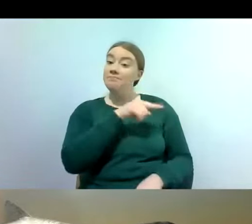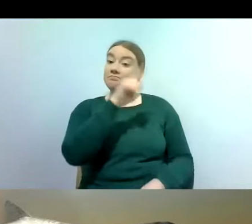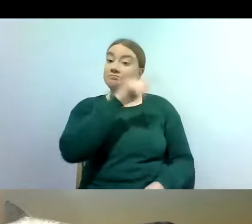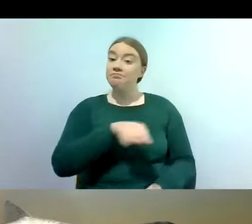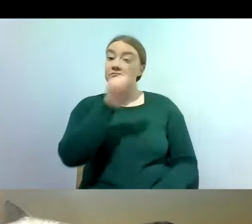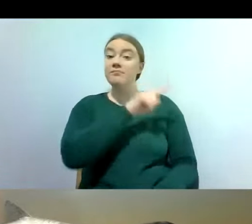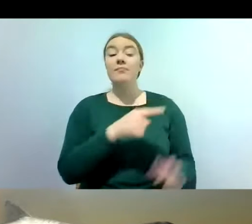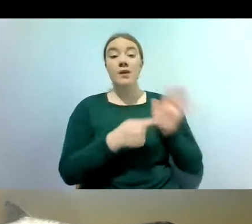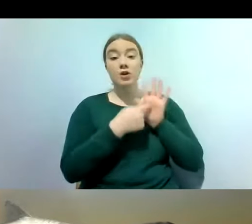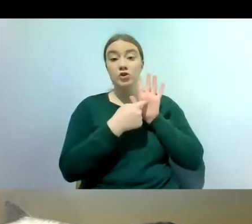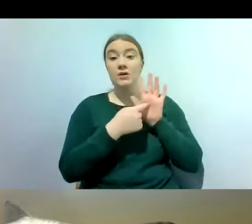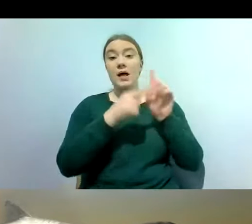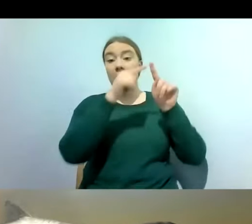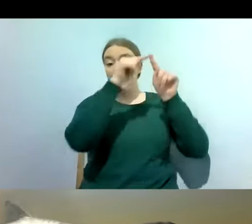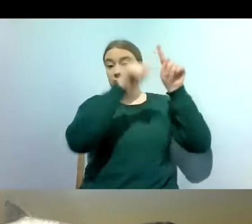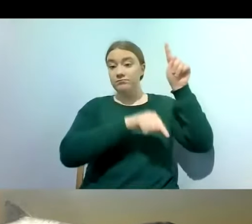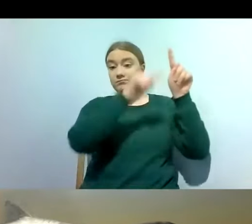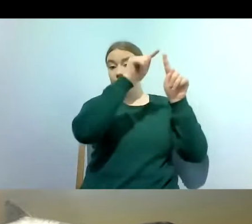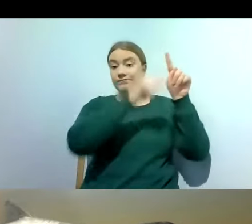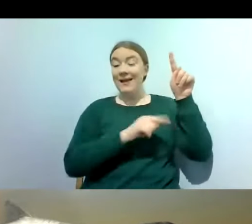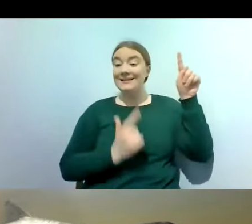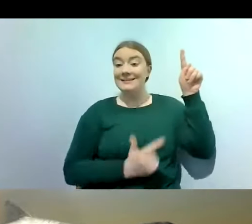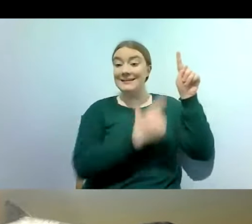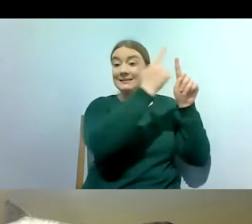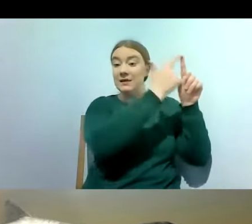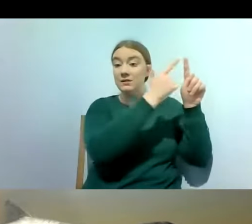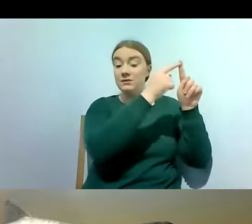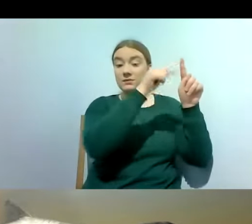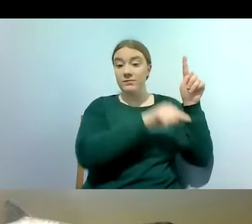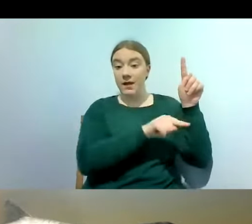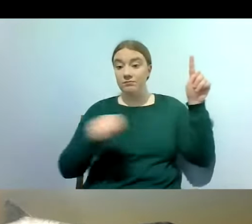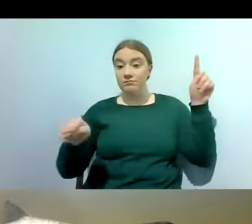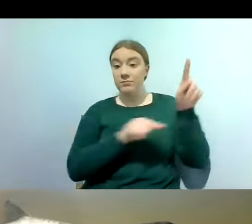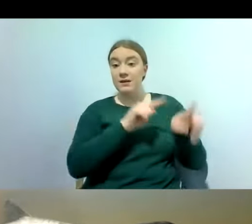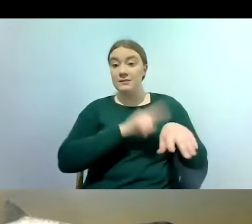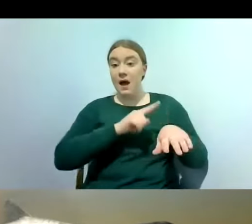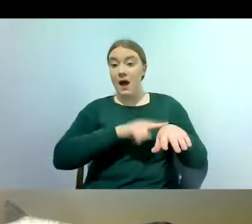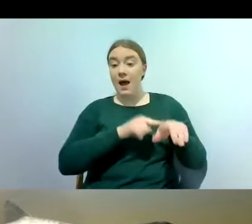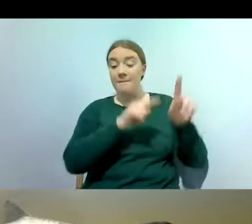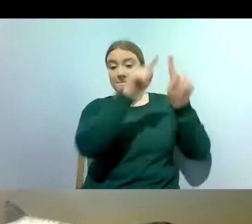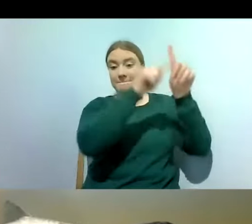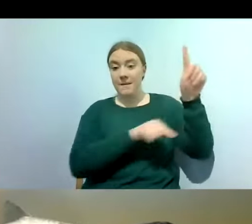axis represents distance up the river and this is time and he these dotted lines are weird